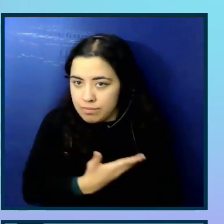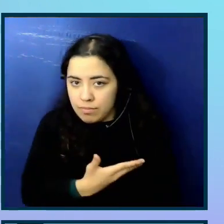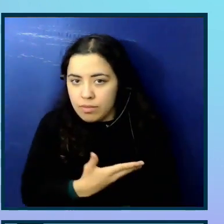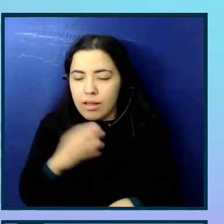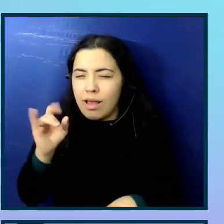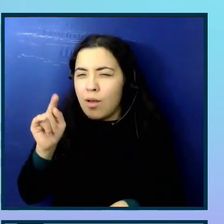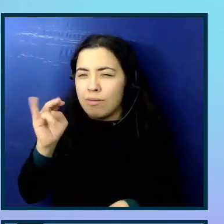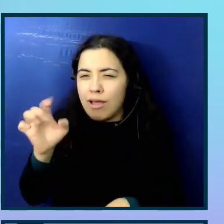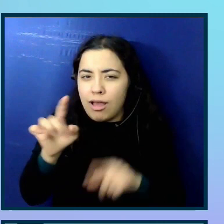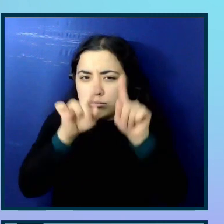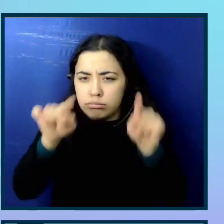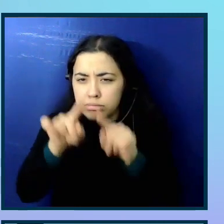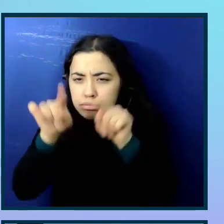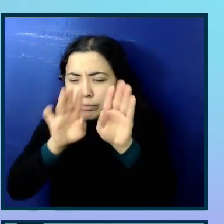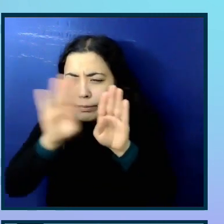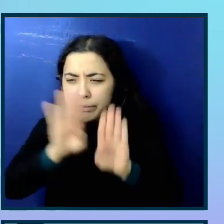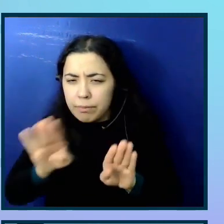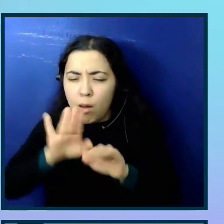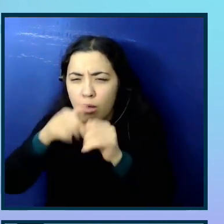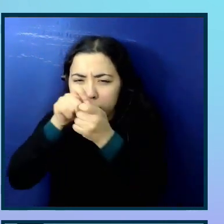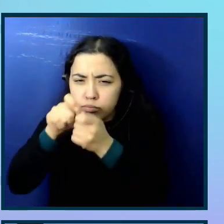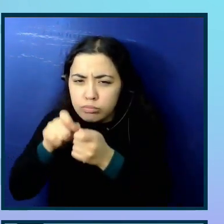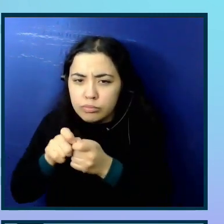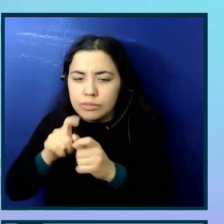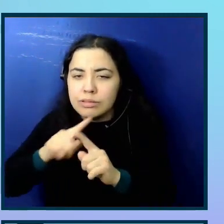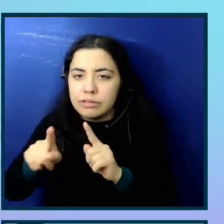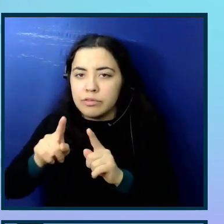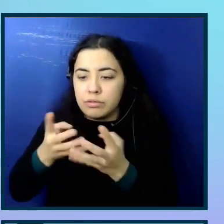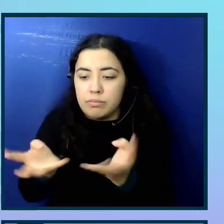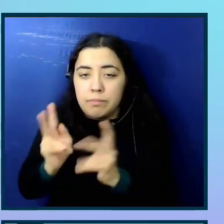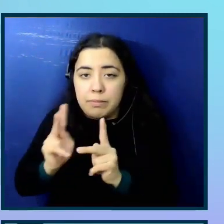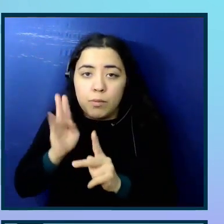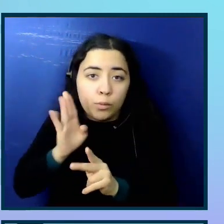all the way into the details with all interested parties and putting these of product.